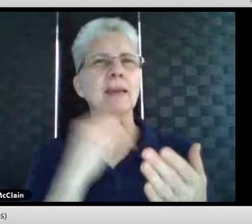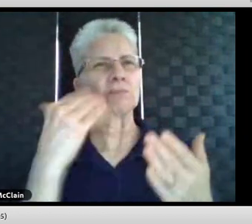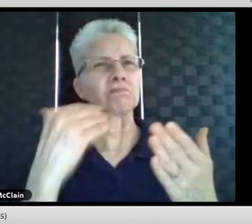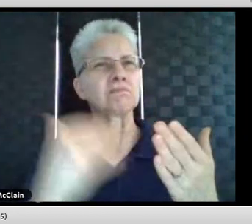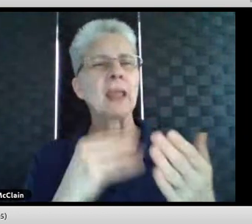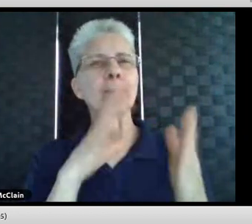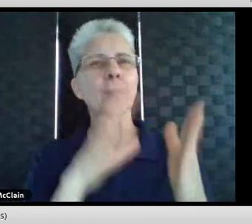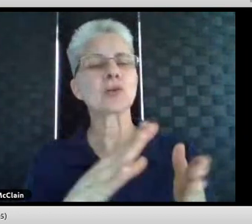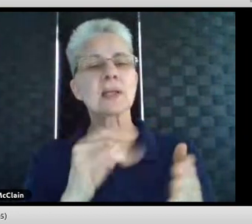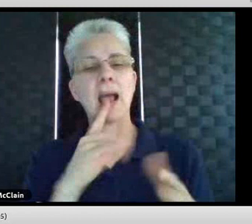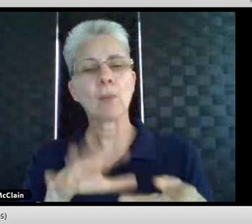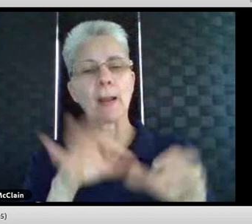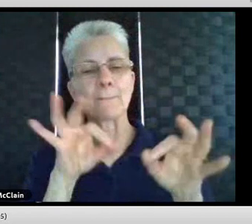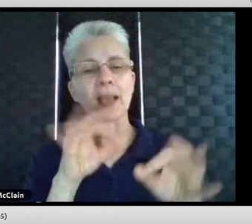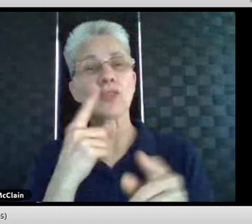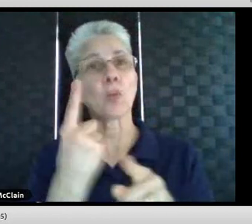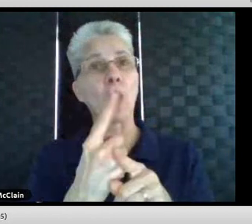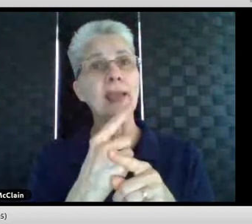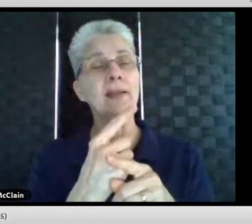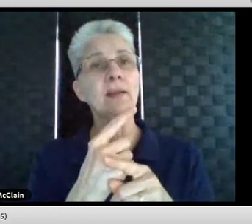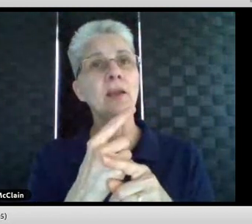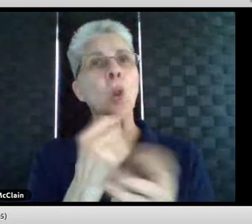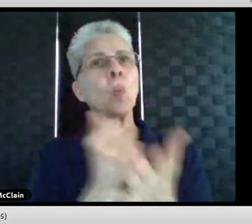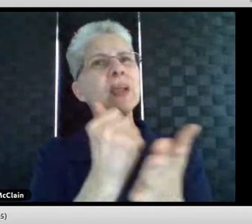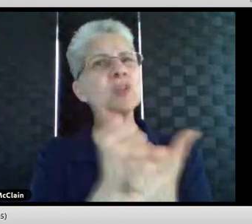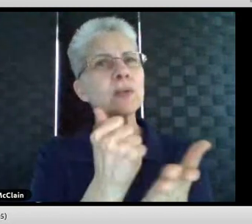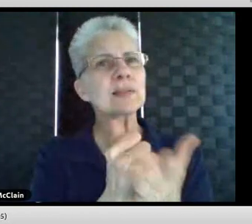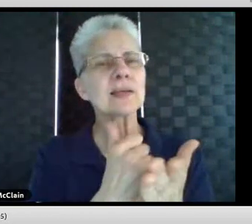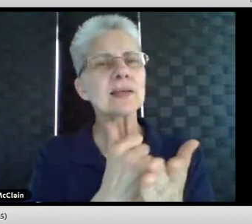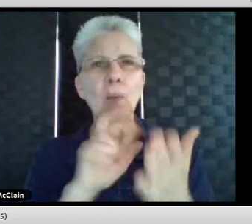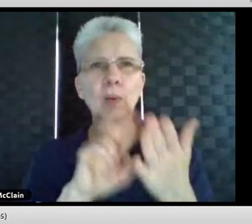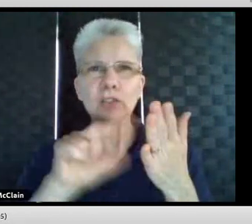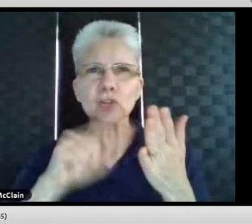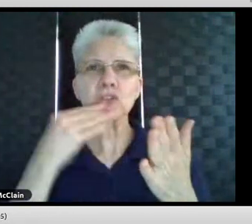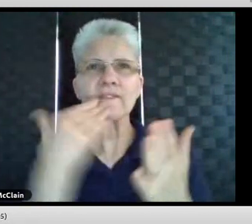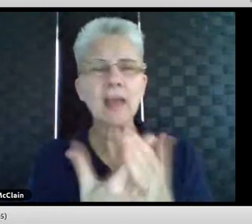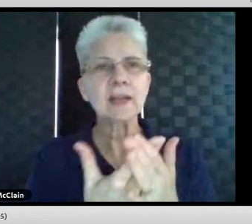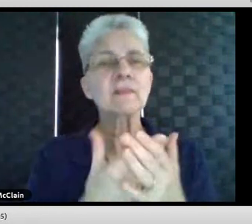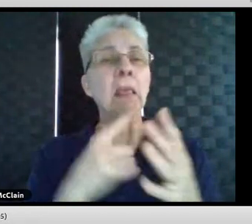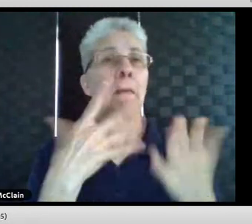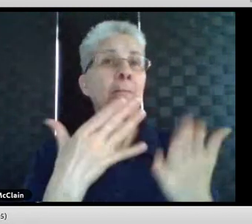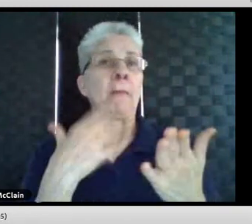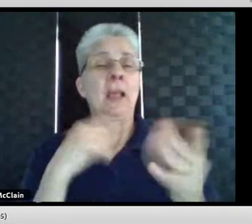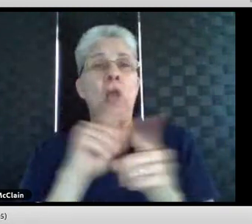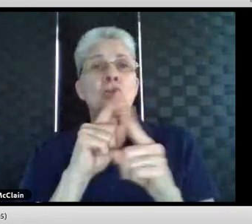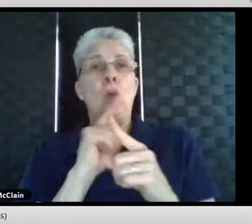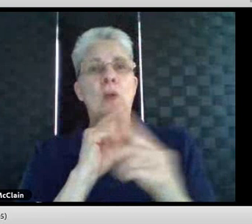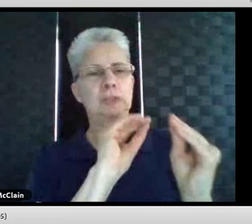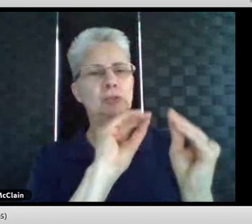I want to pick the right resources. I want to search effectively, and maybe I also want to instruct a little bit,